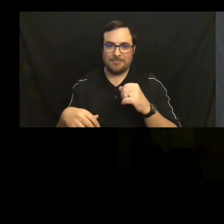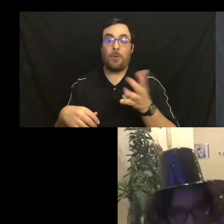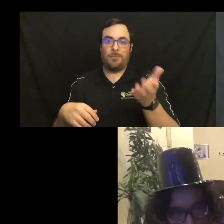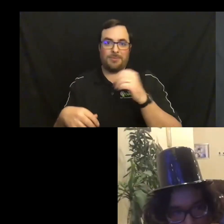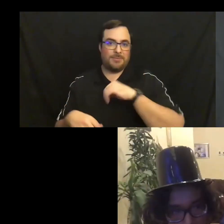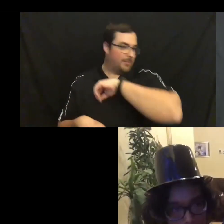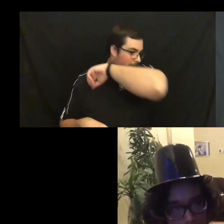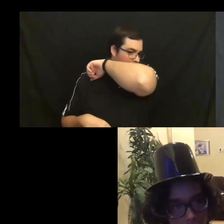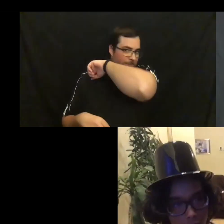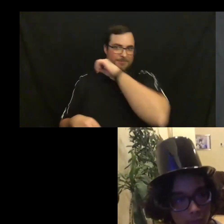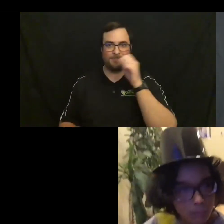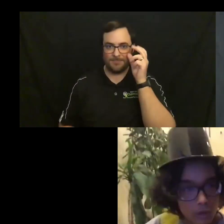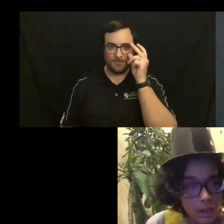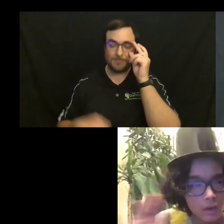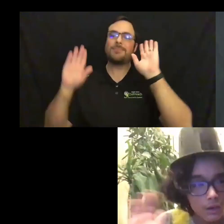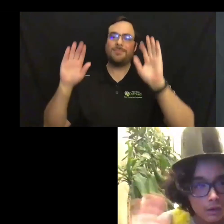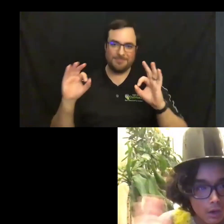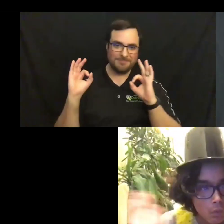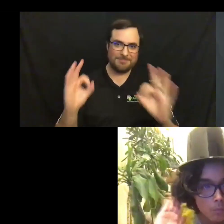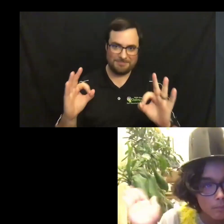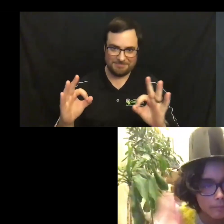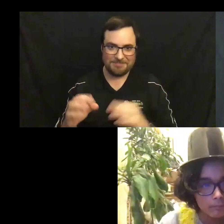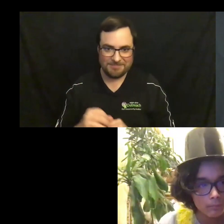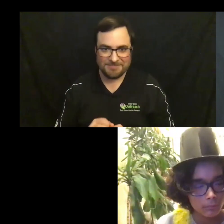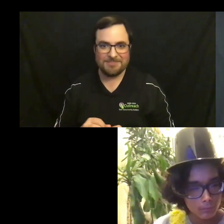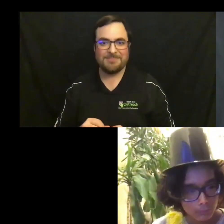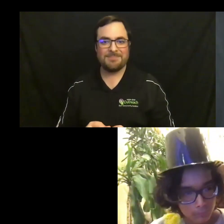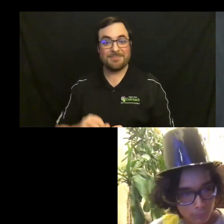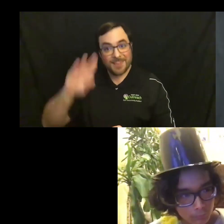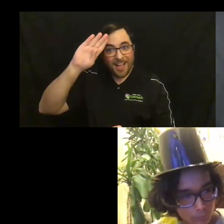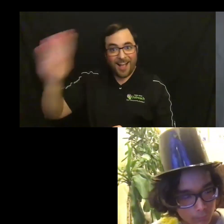Oh, there we go. Wonderful! Hi Sid!